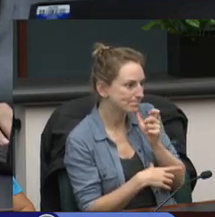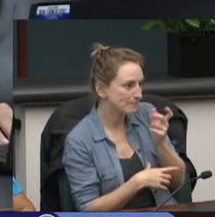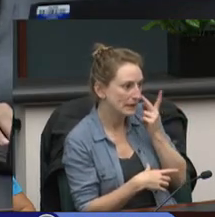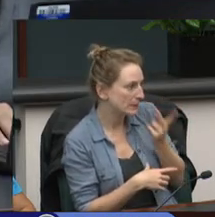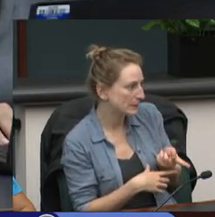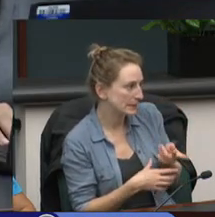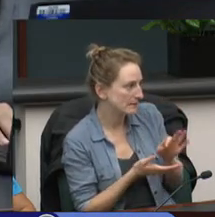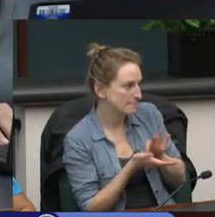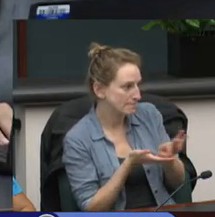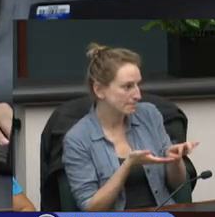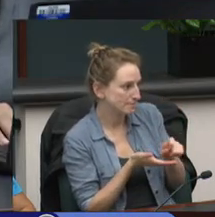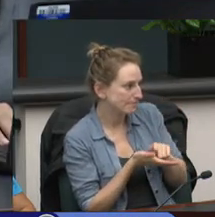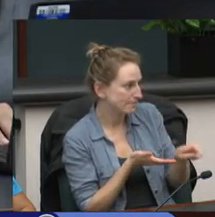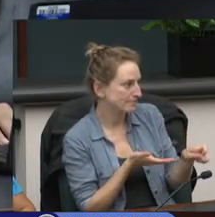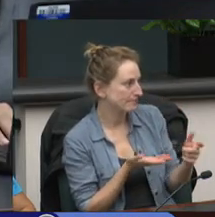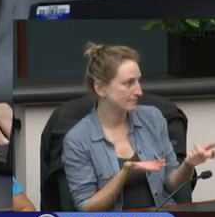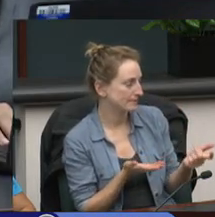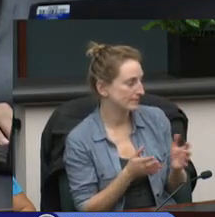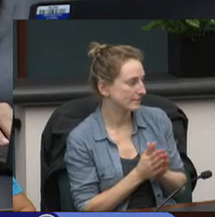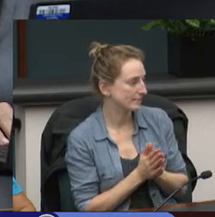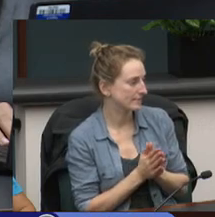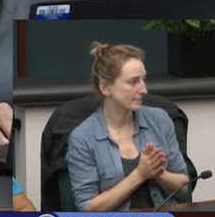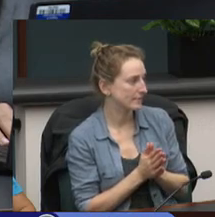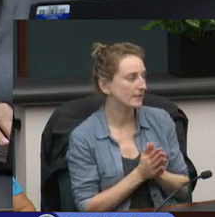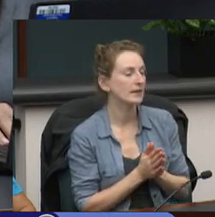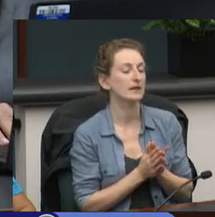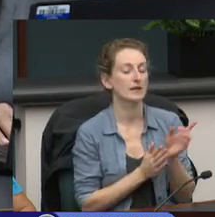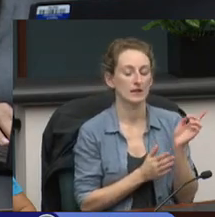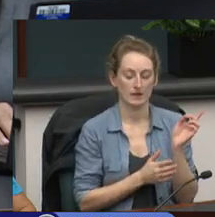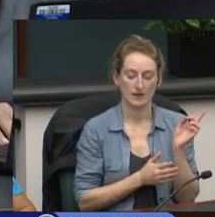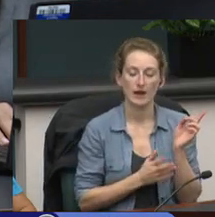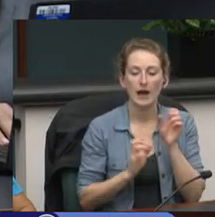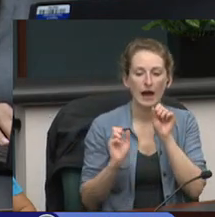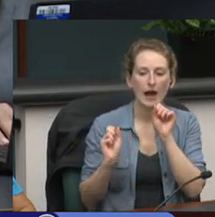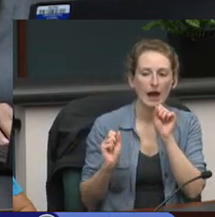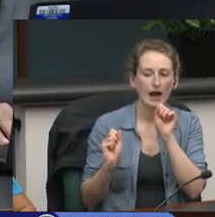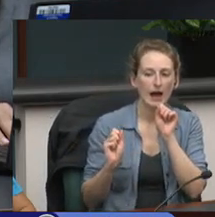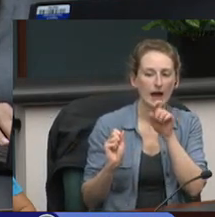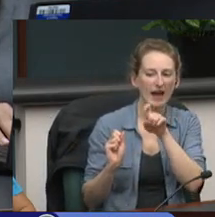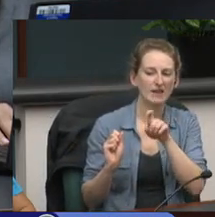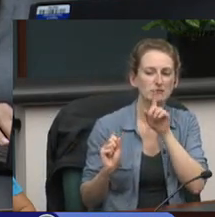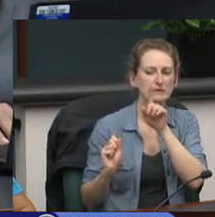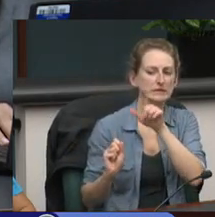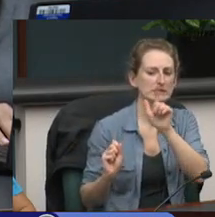to get back with you on that a lot of the lighting requirements typically my